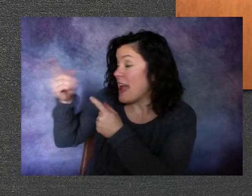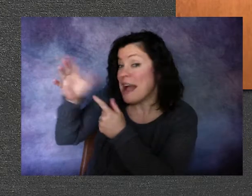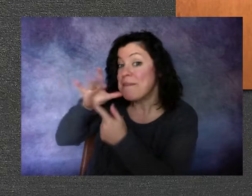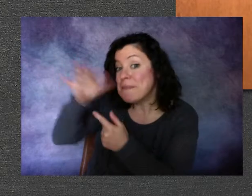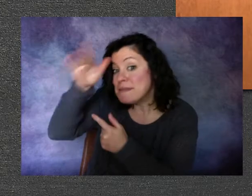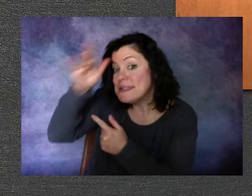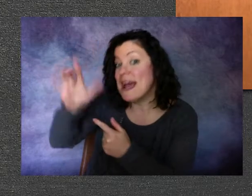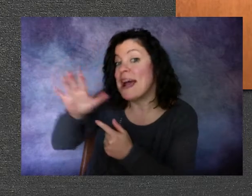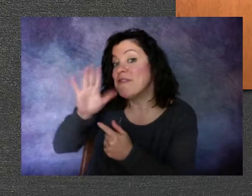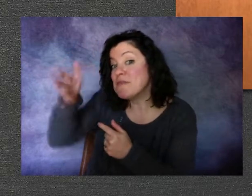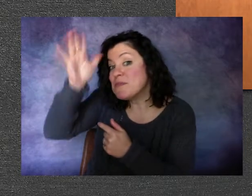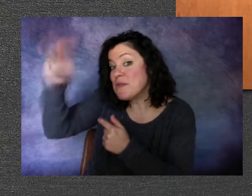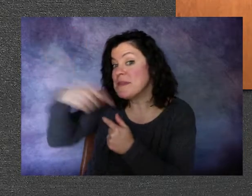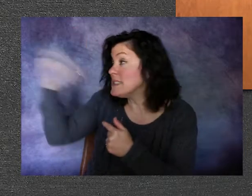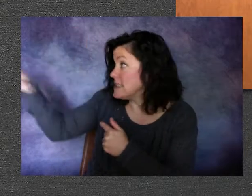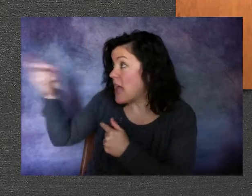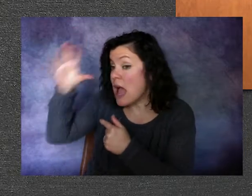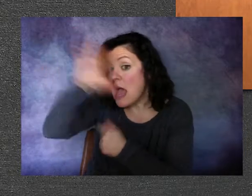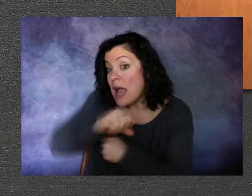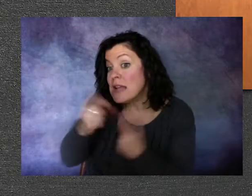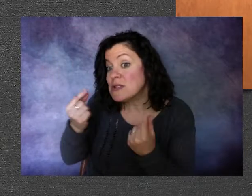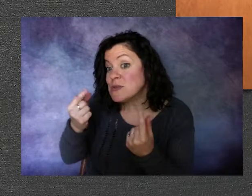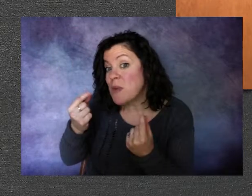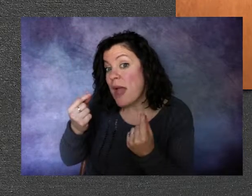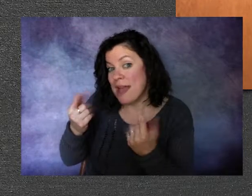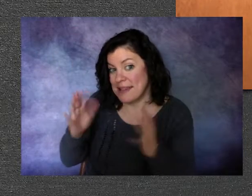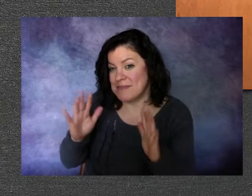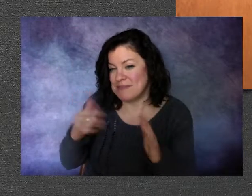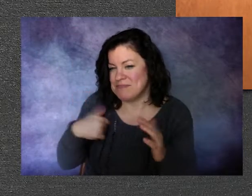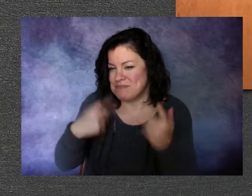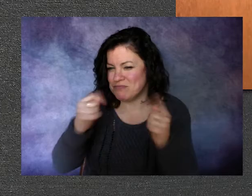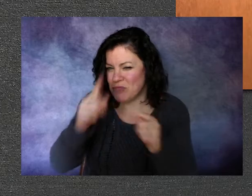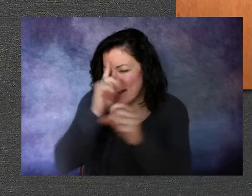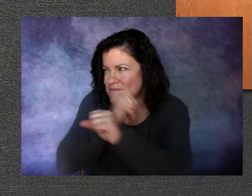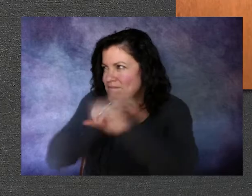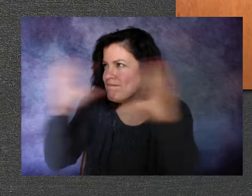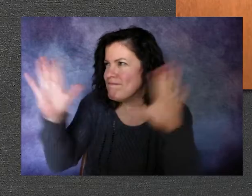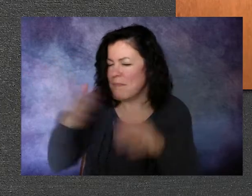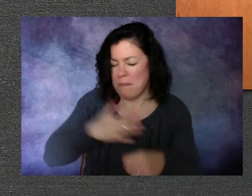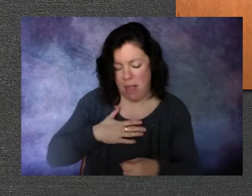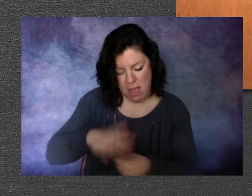Where do you think George is at in his community? Try to think of your community, too,